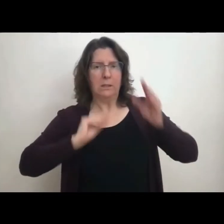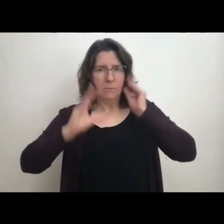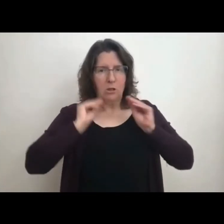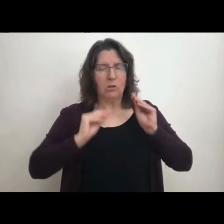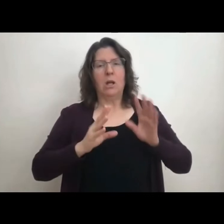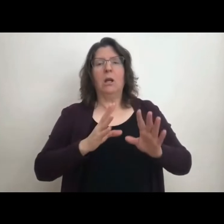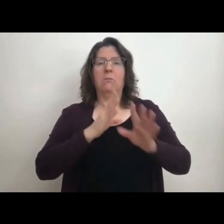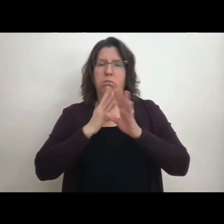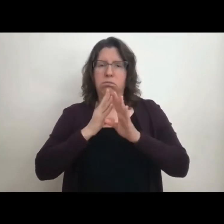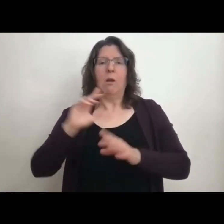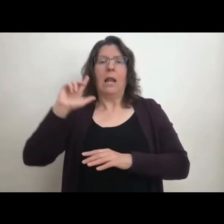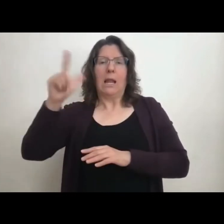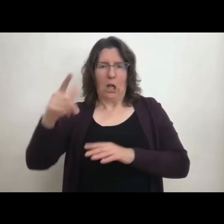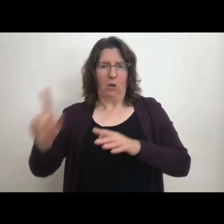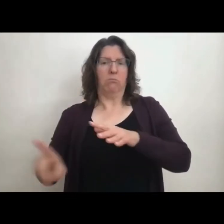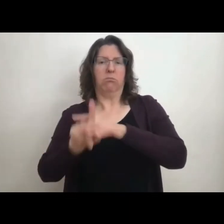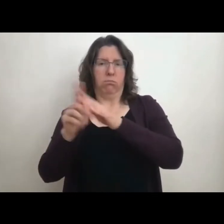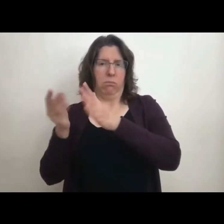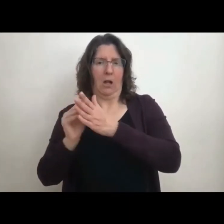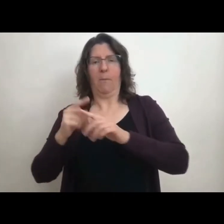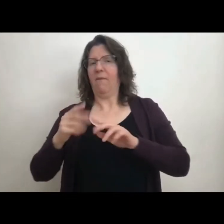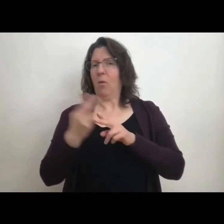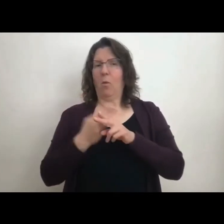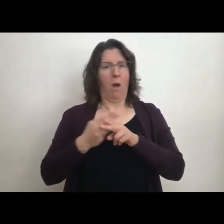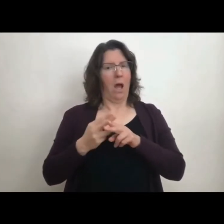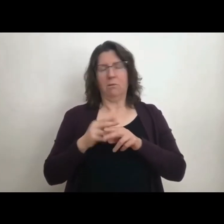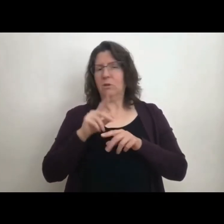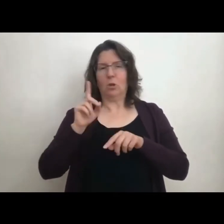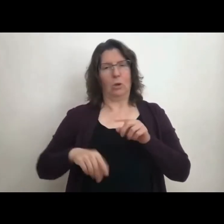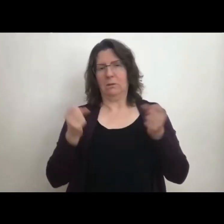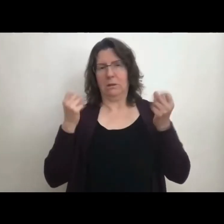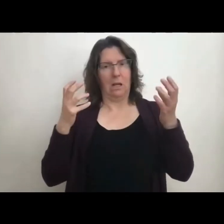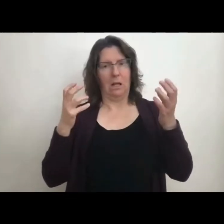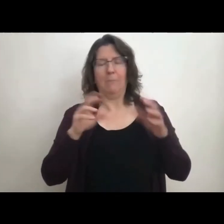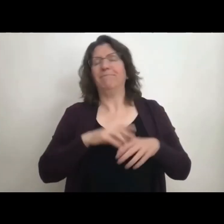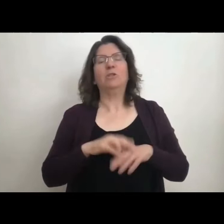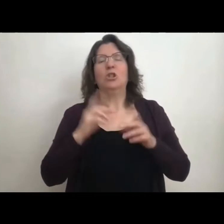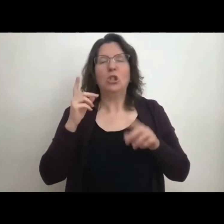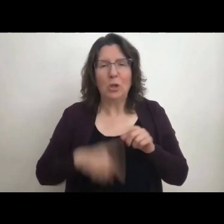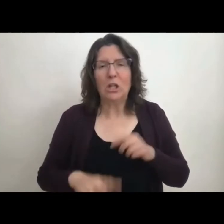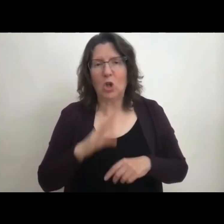Eventually her speech came back to her, but for a period of time she was limited to what knowledge she had of sign language.